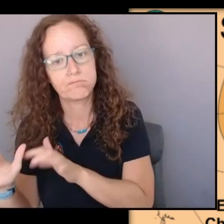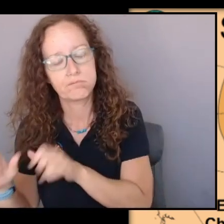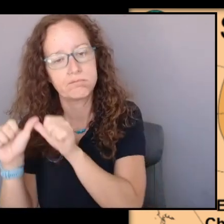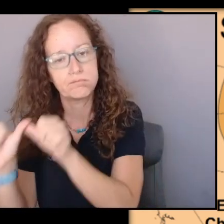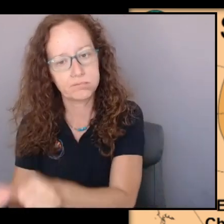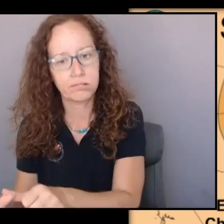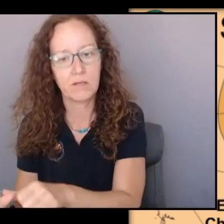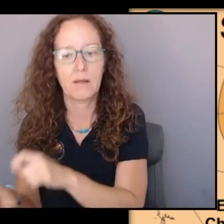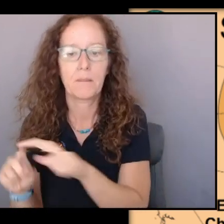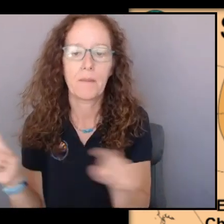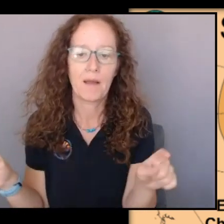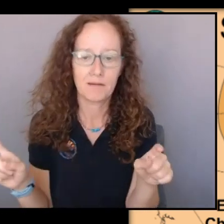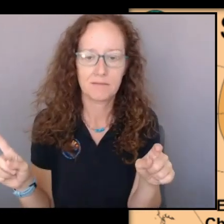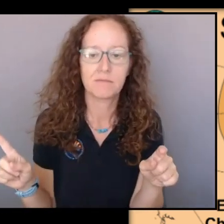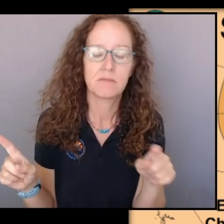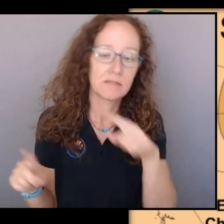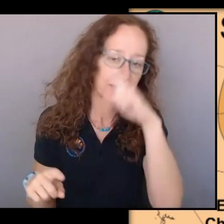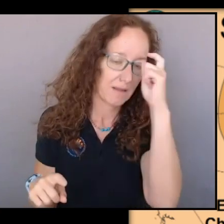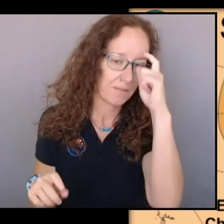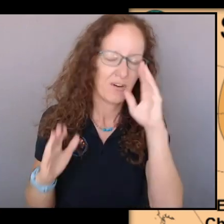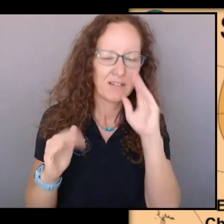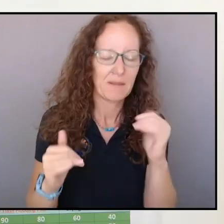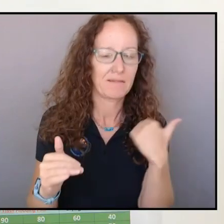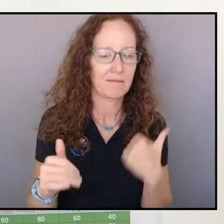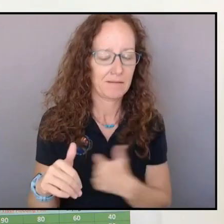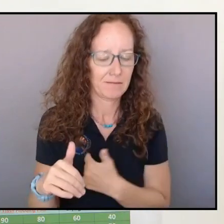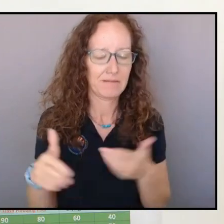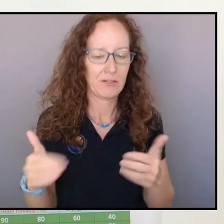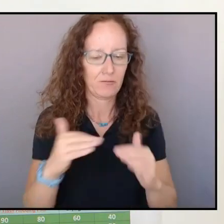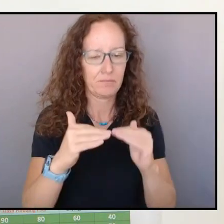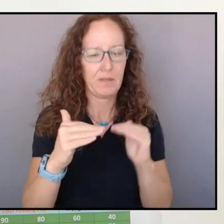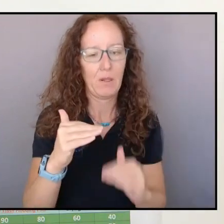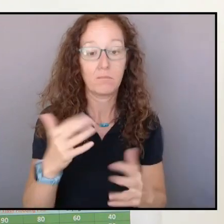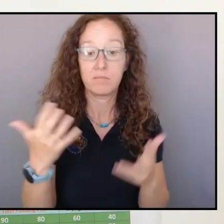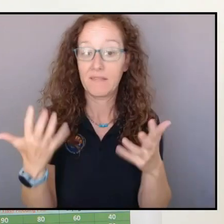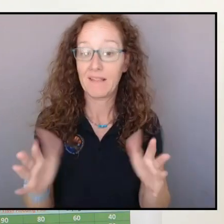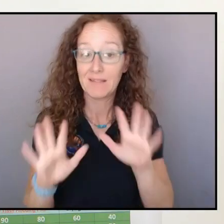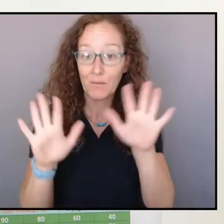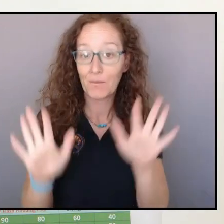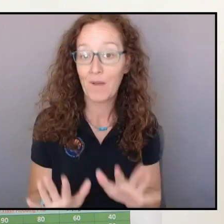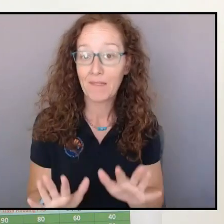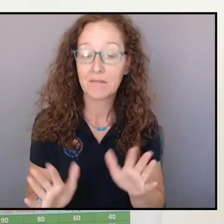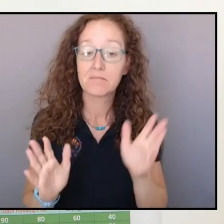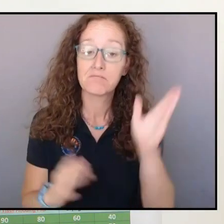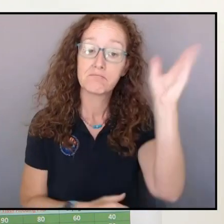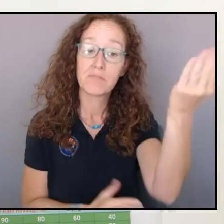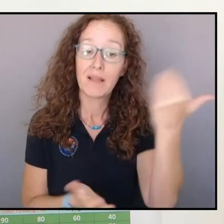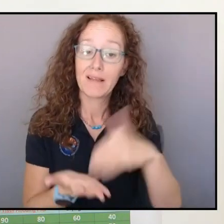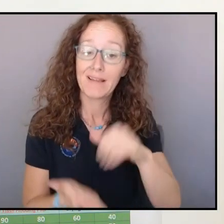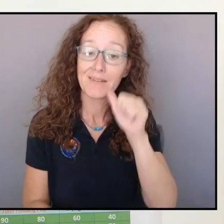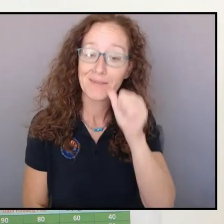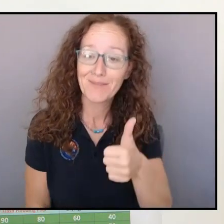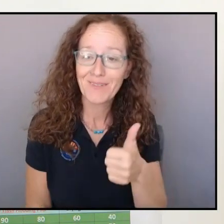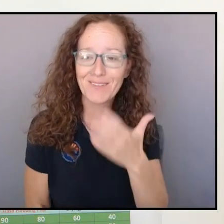summertime. That's it for your weather and we'll talk to you guys again tomorrow. Thanks.